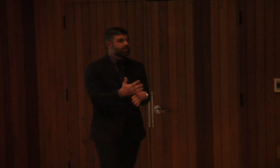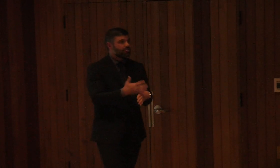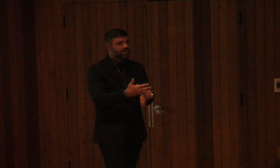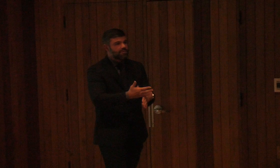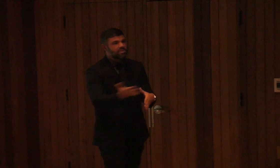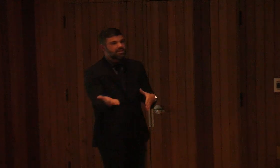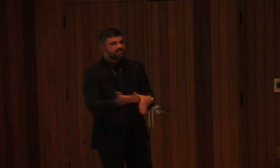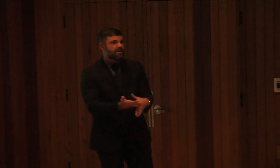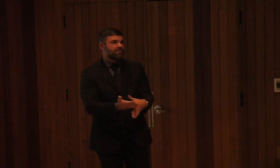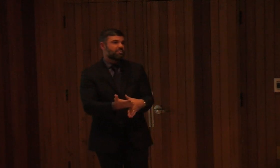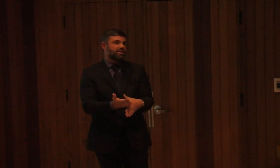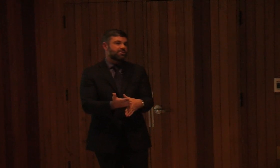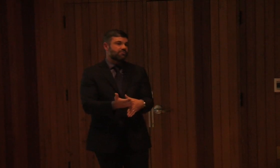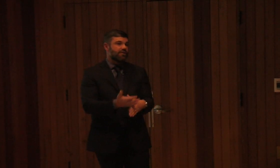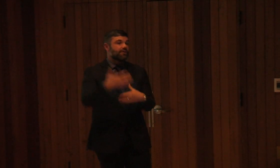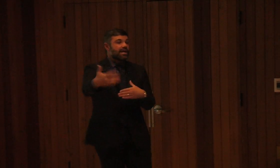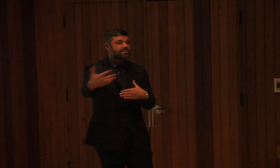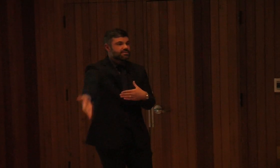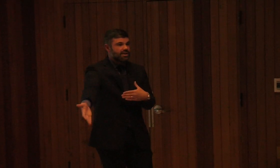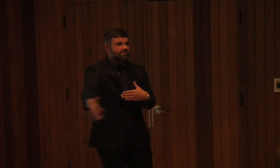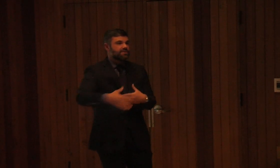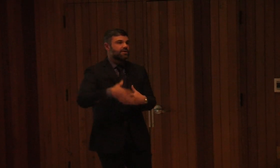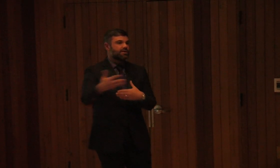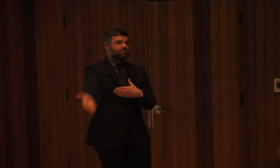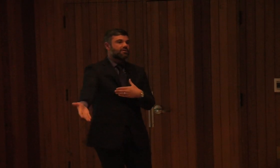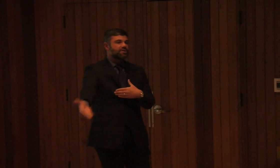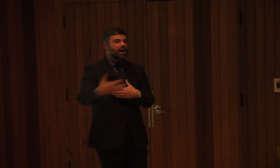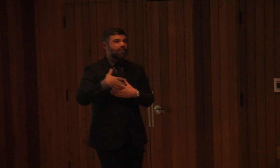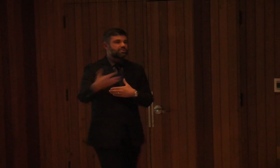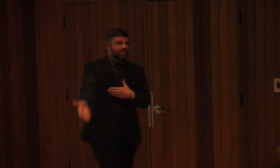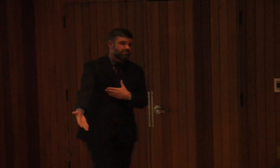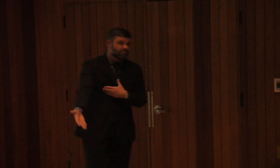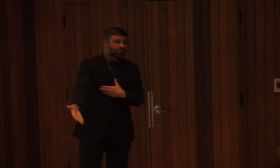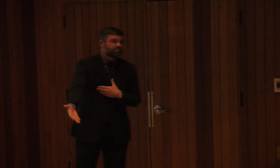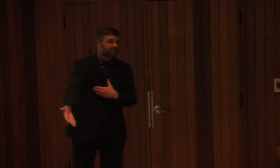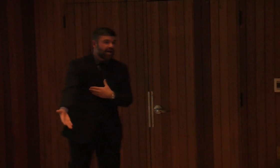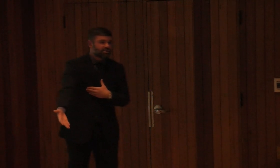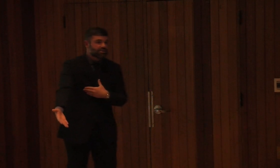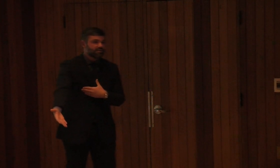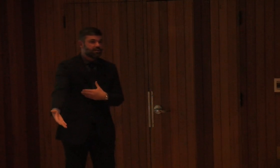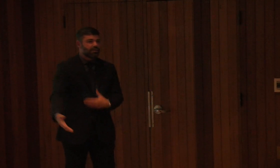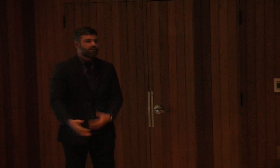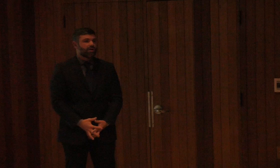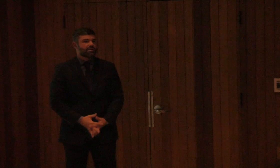That no one can be a slave, but is rather enslaved, is rather the object of a forceful action, right?